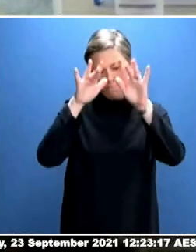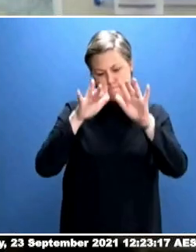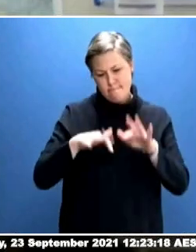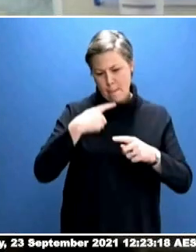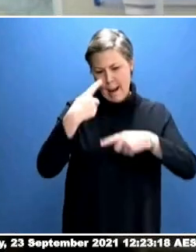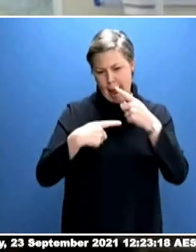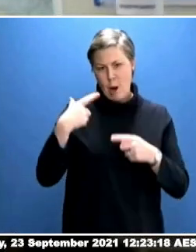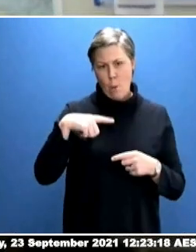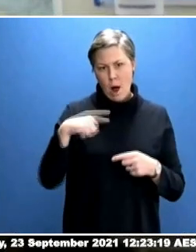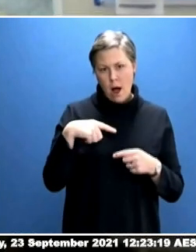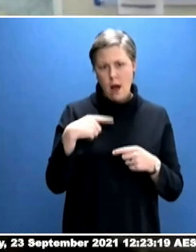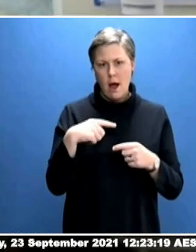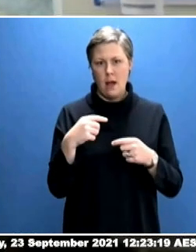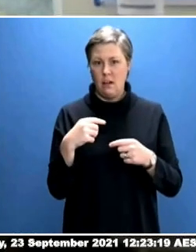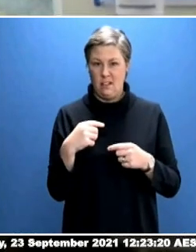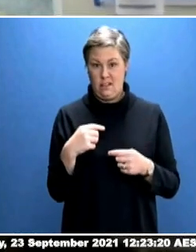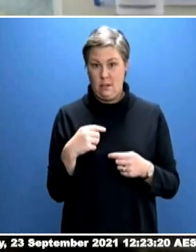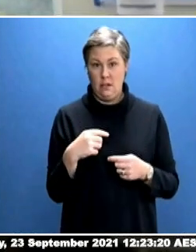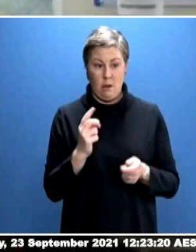chargeless detention of kids.